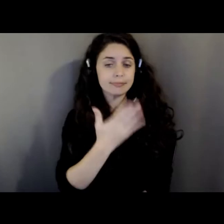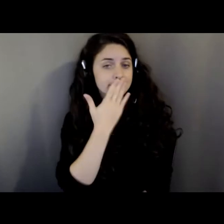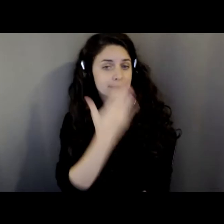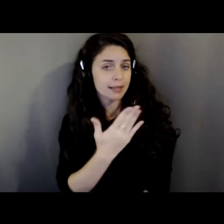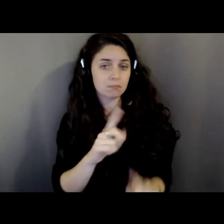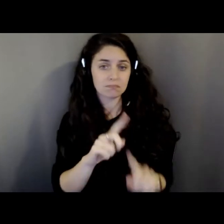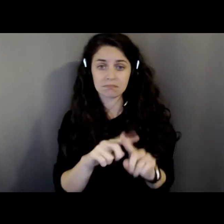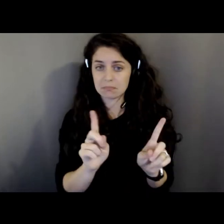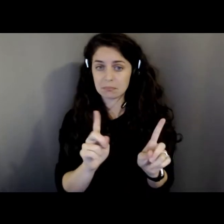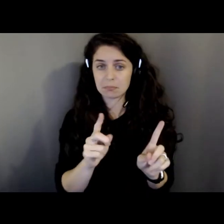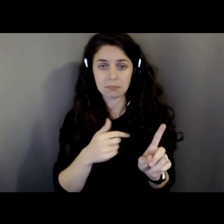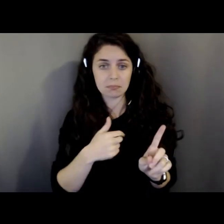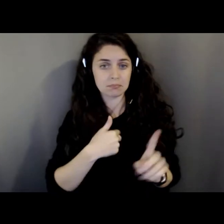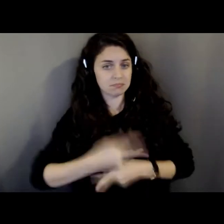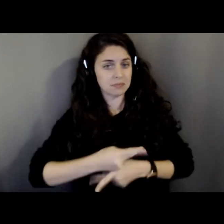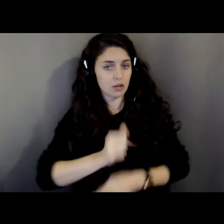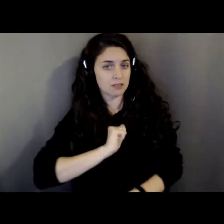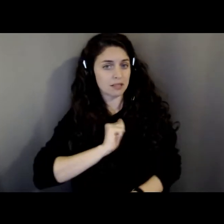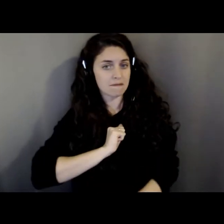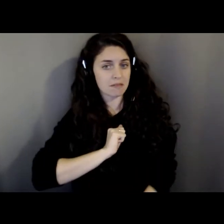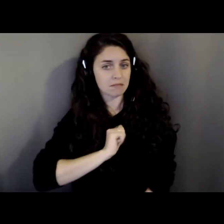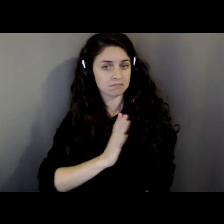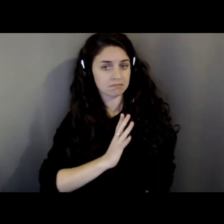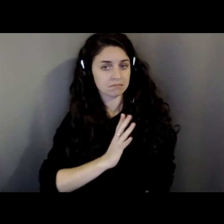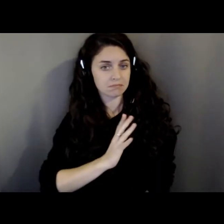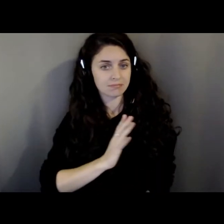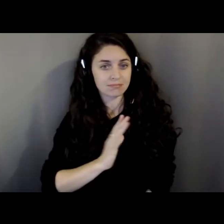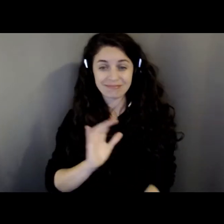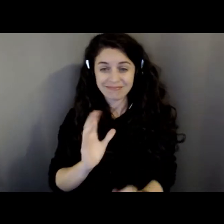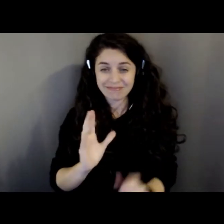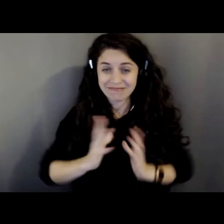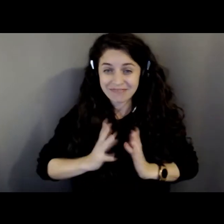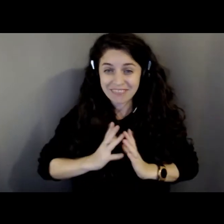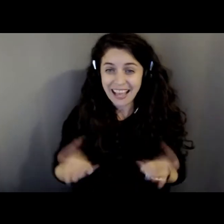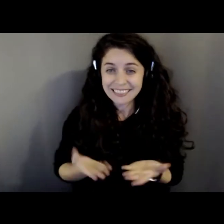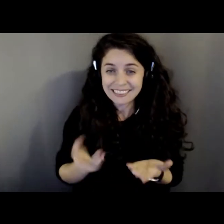I've got this" and that is perfectly acceptable. While students are in the US,